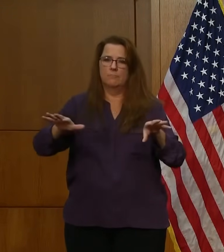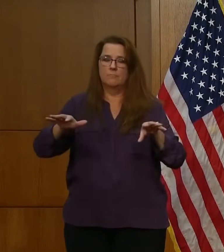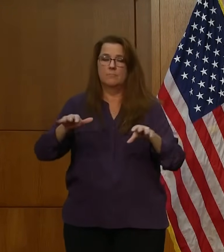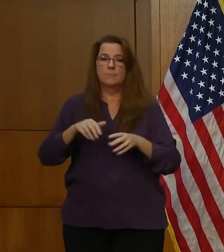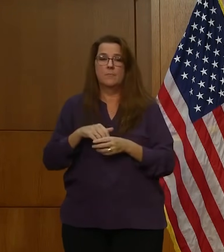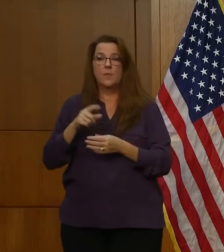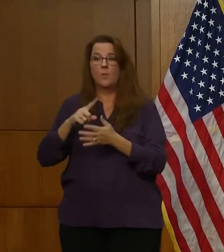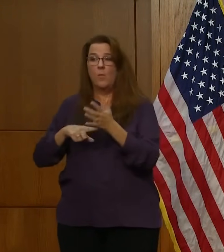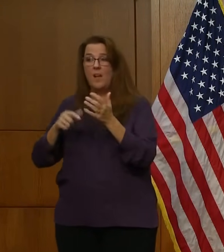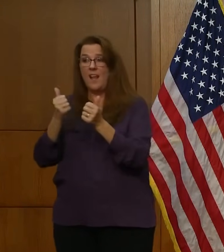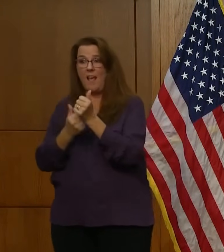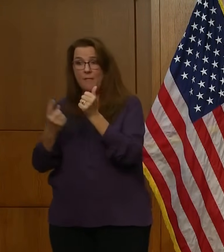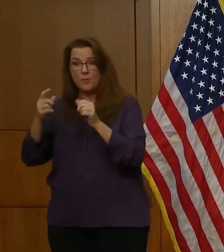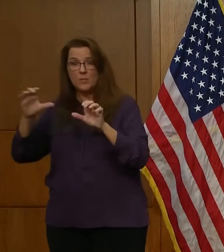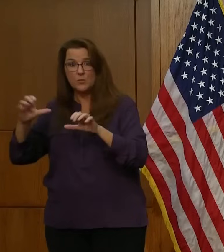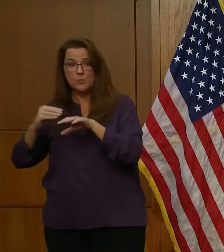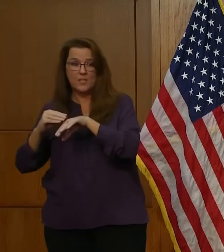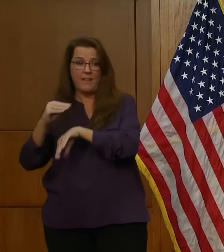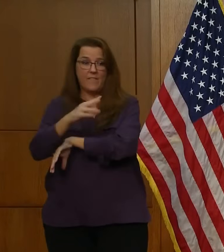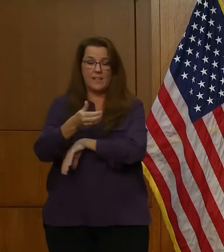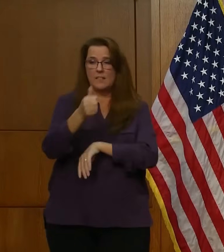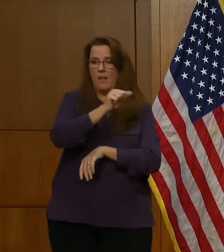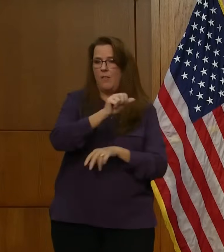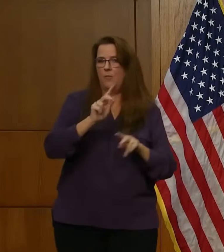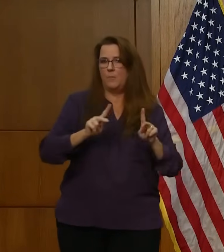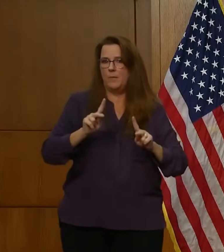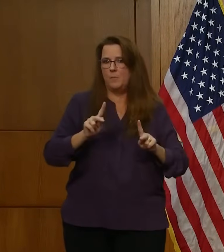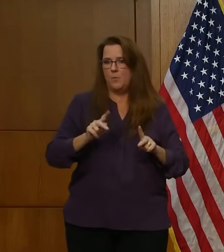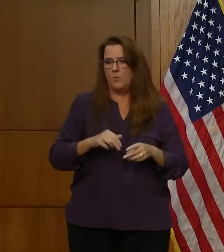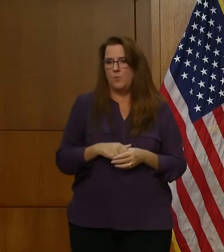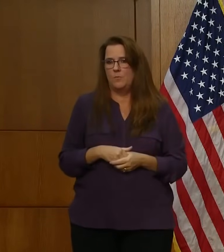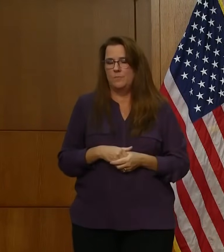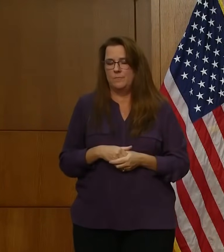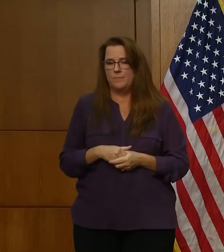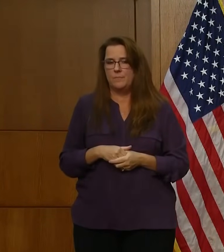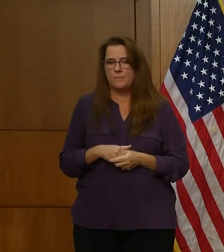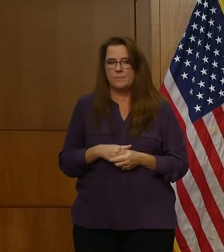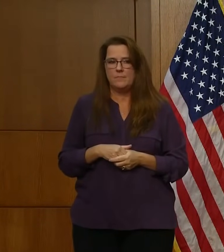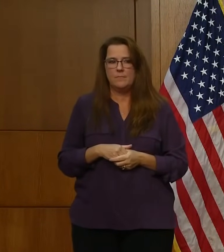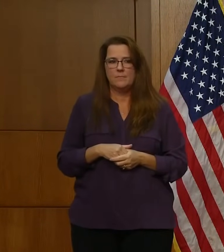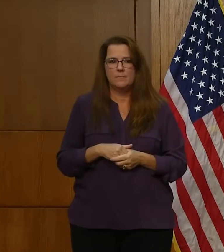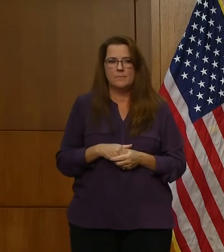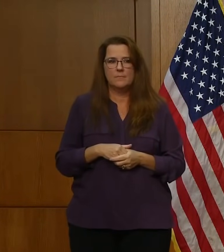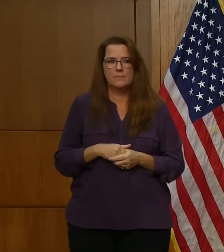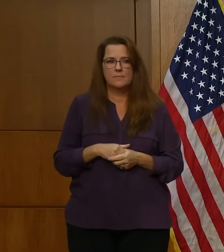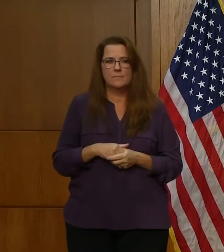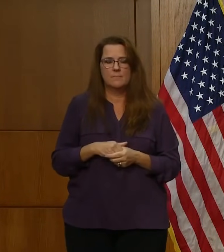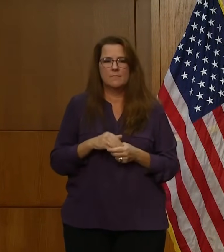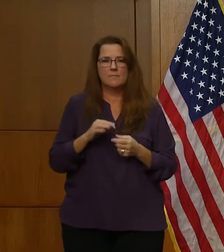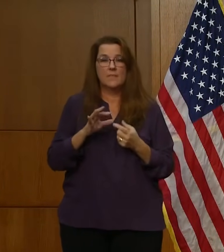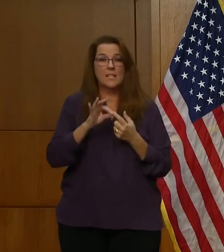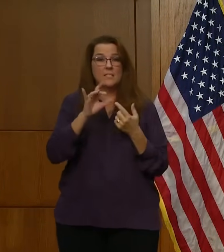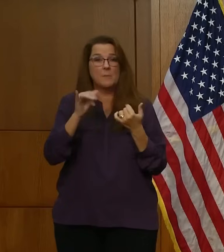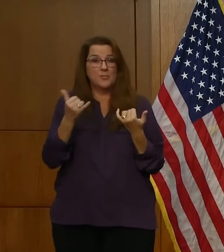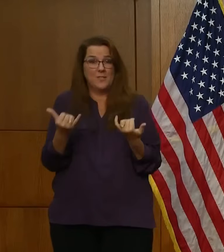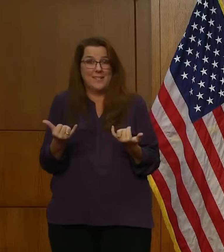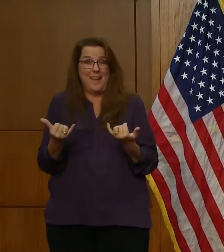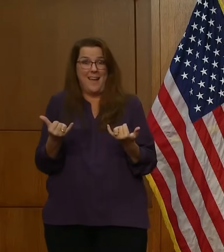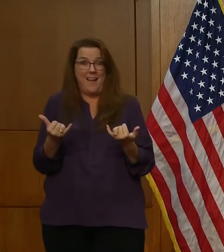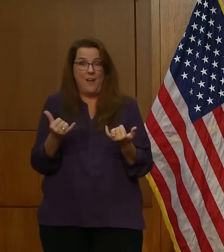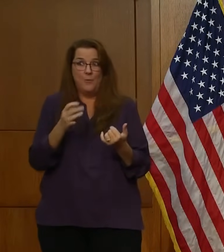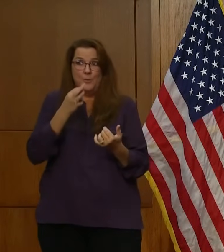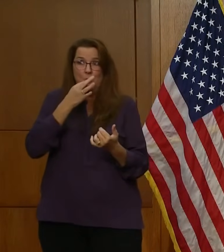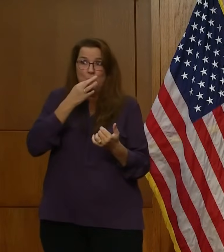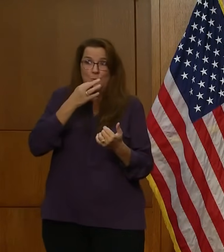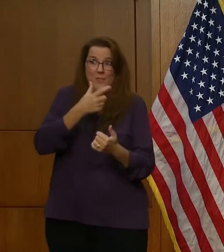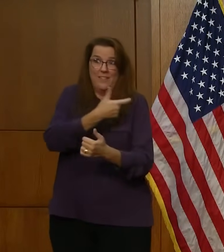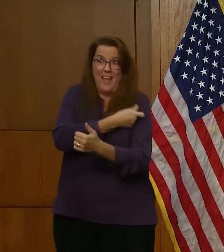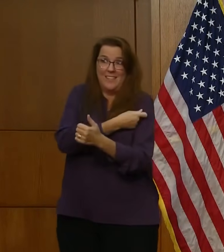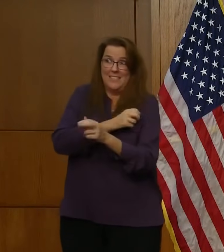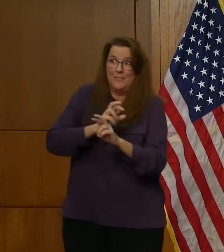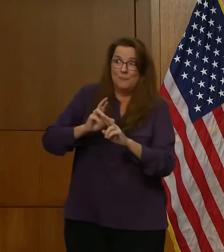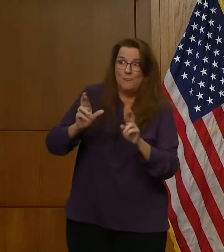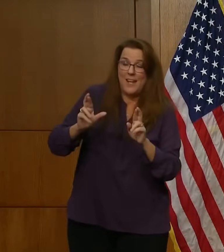NUMBERS. WHAT WE ALL DO EFFECTS